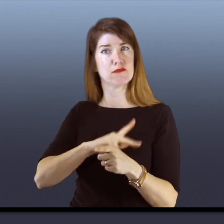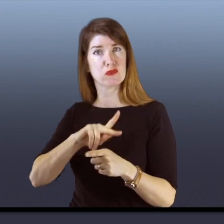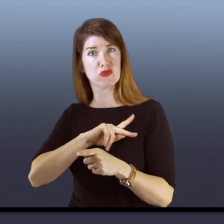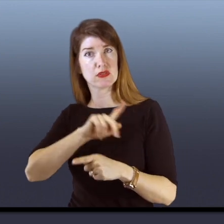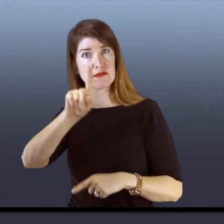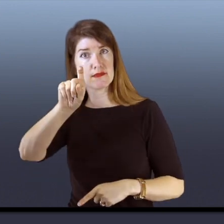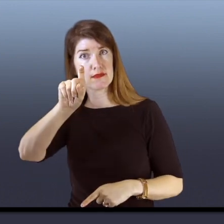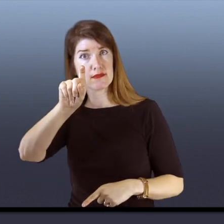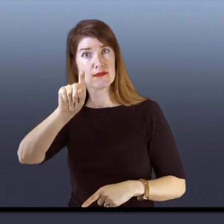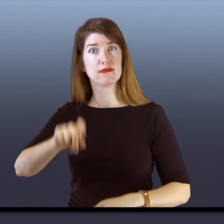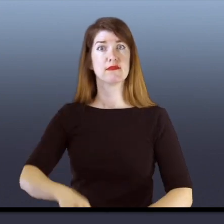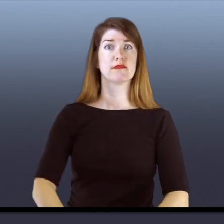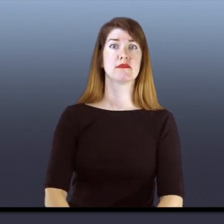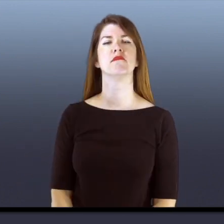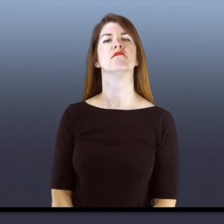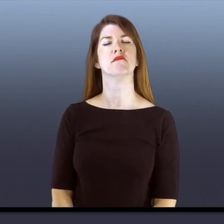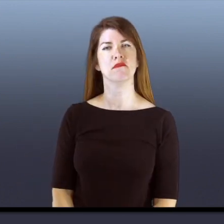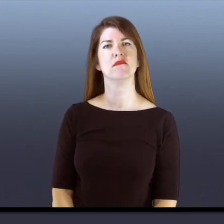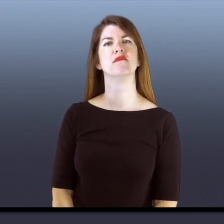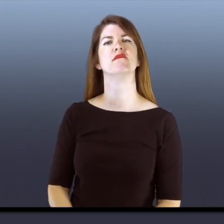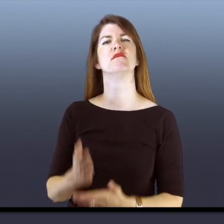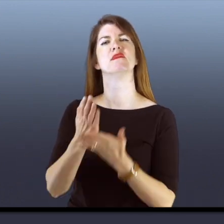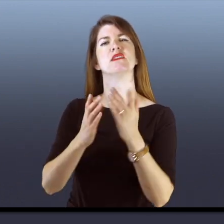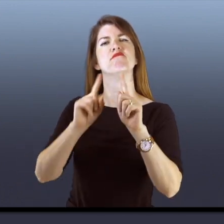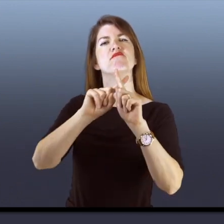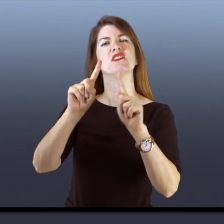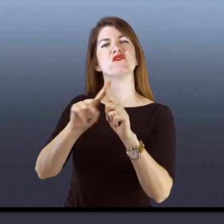So there's some different methods of obtaining this information.